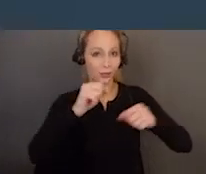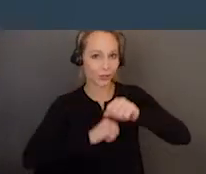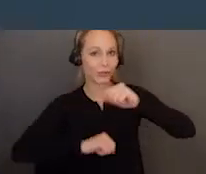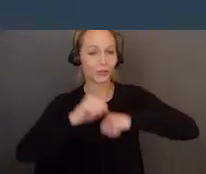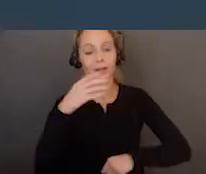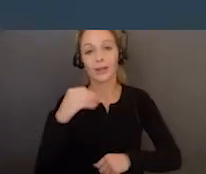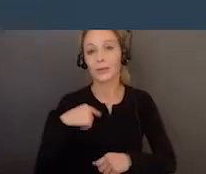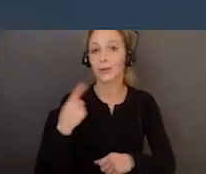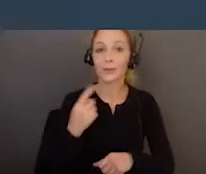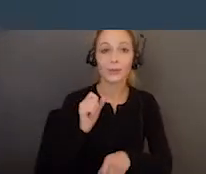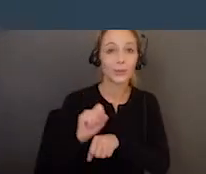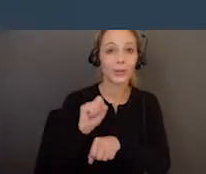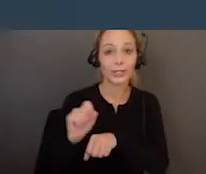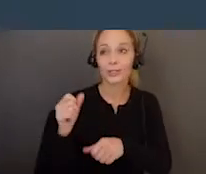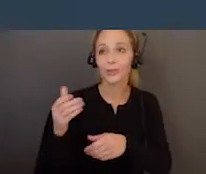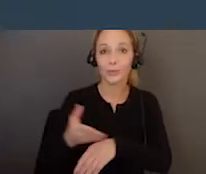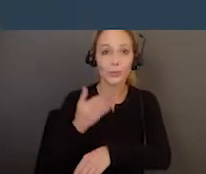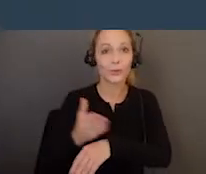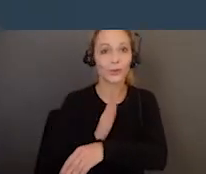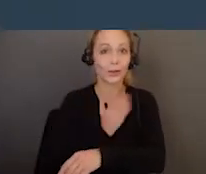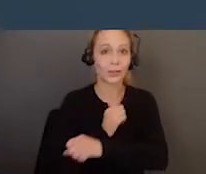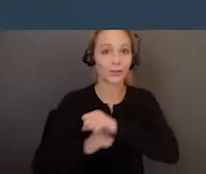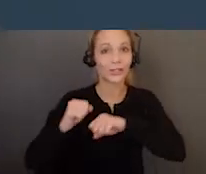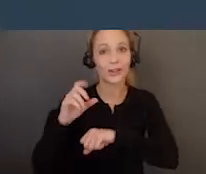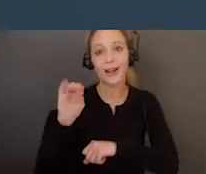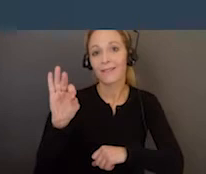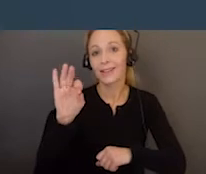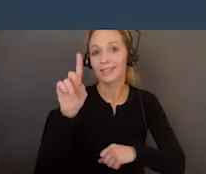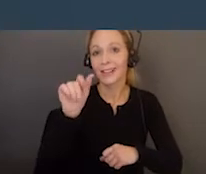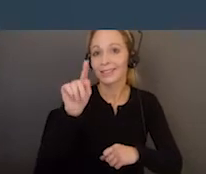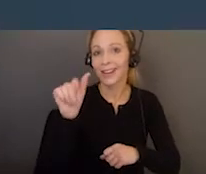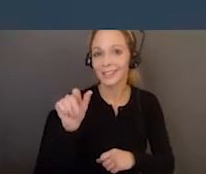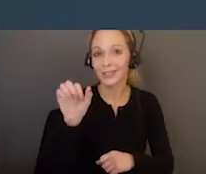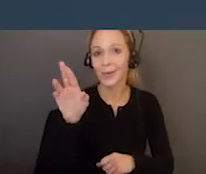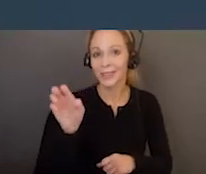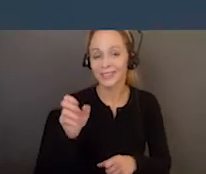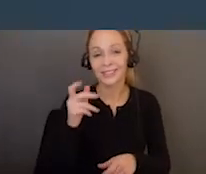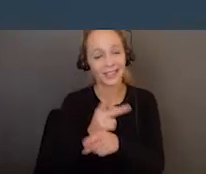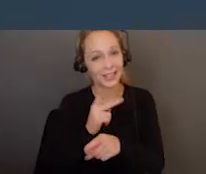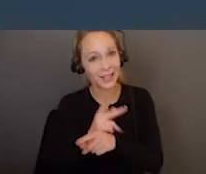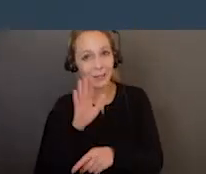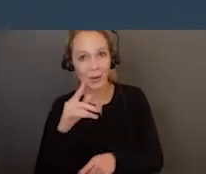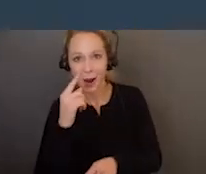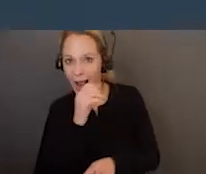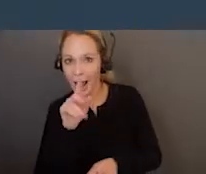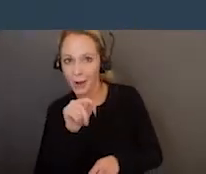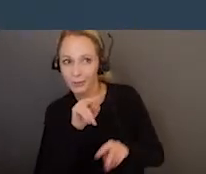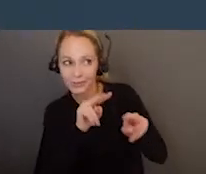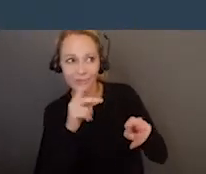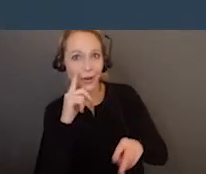WORKING ON IMPROVING THE CAPABILITY OF OUR DATA SOURCES. SO KEEP YOUR EYE OUT FOR UPDATES AND BETAS.